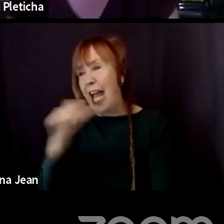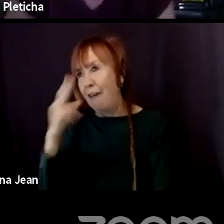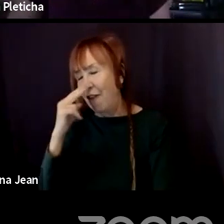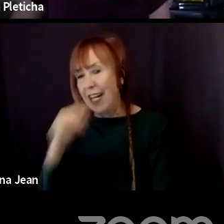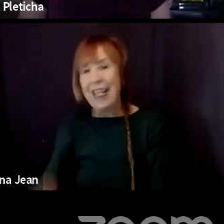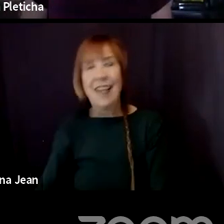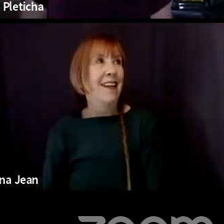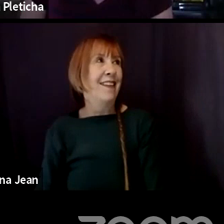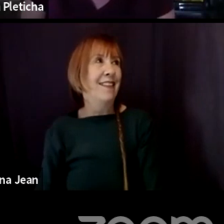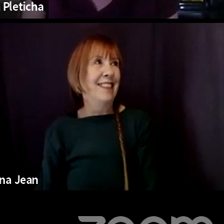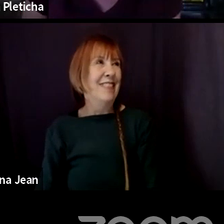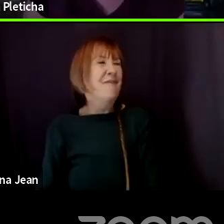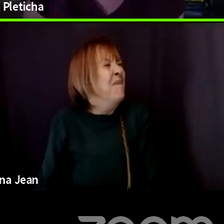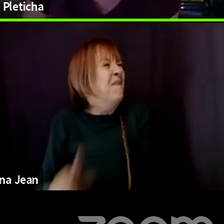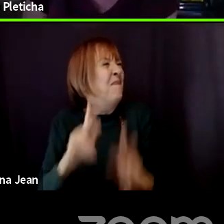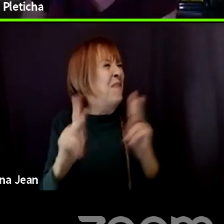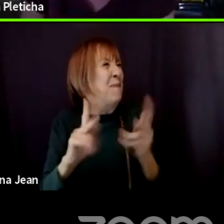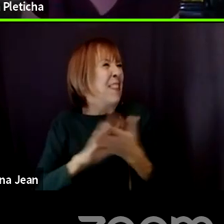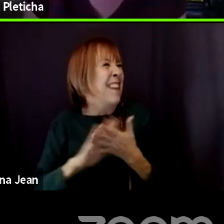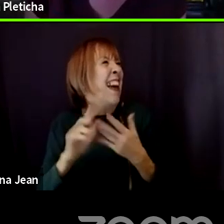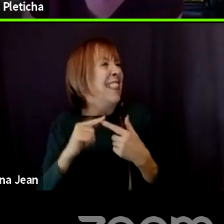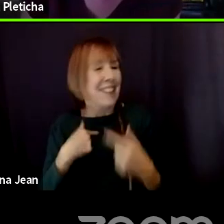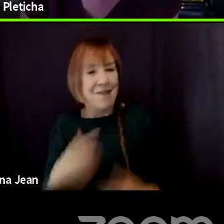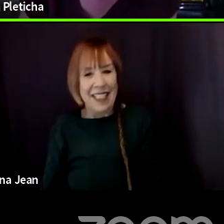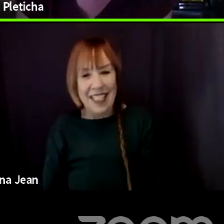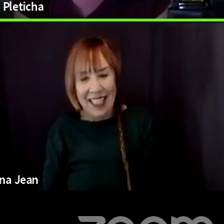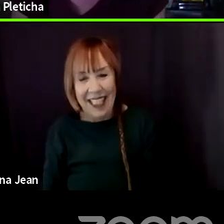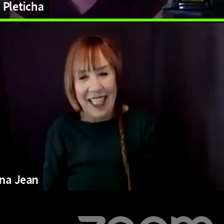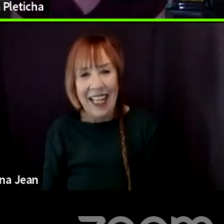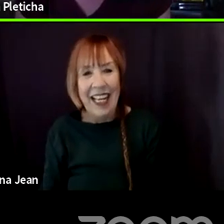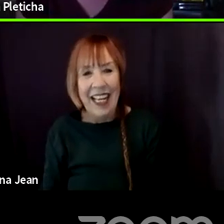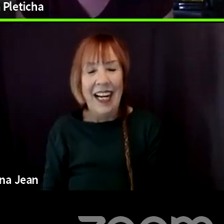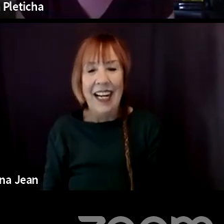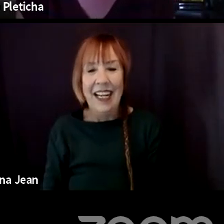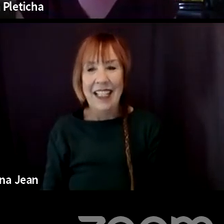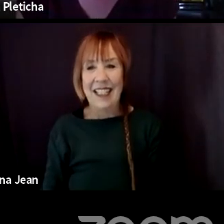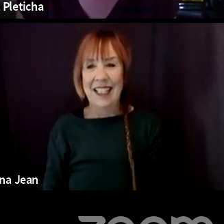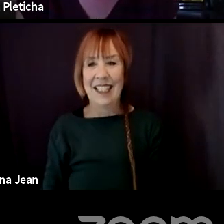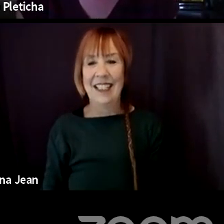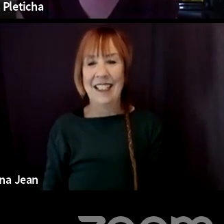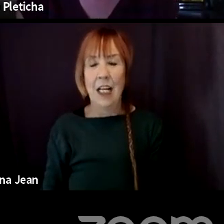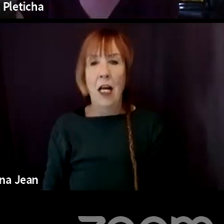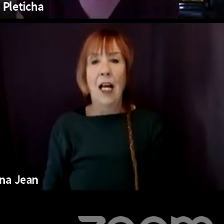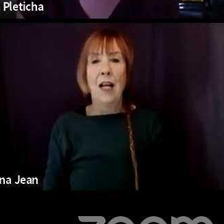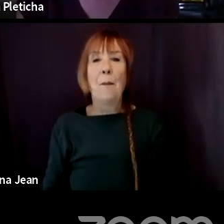Funny, but yeah, take them throughout about the stereotype of like, drama writers are funny